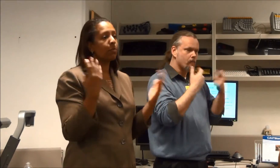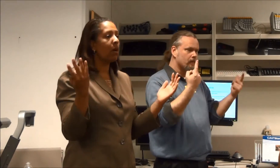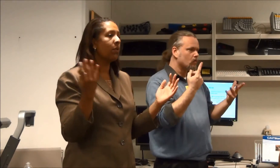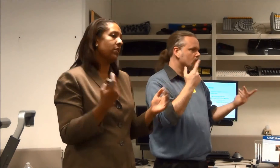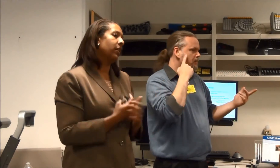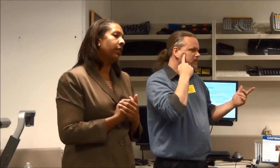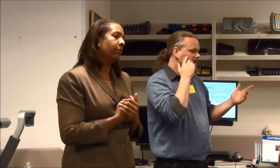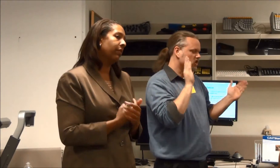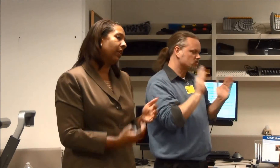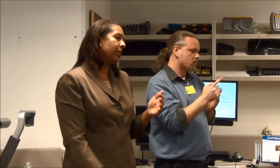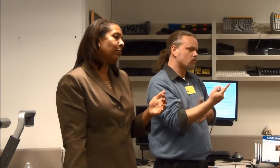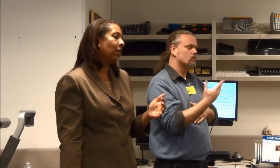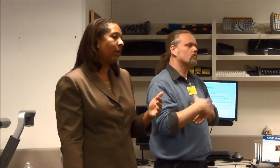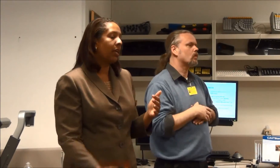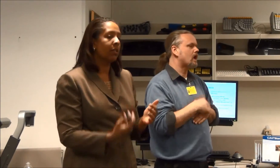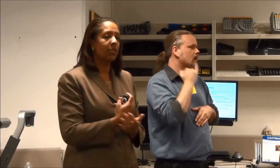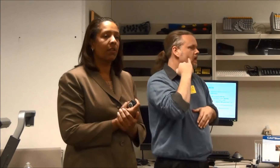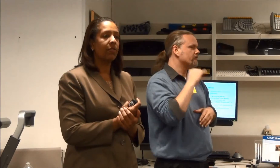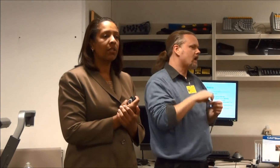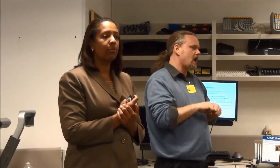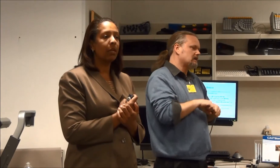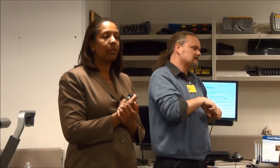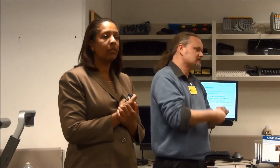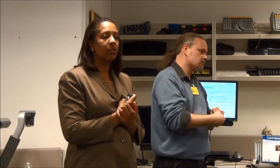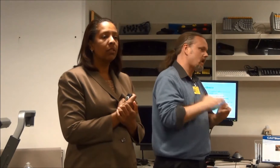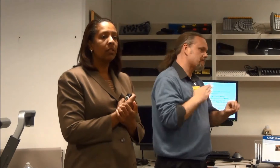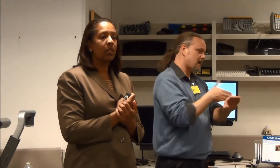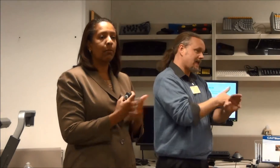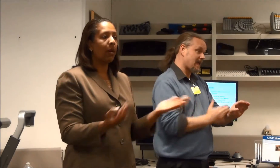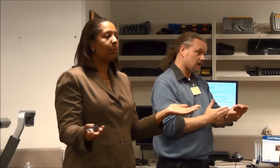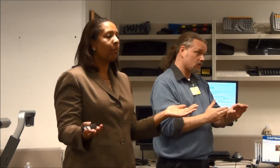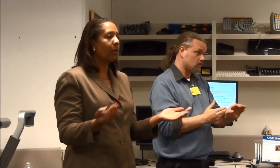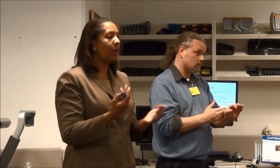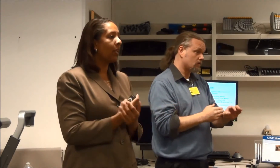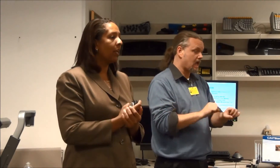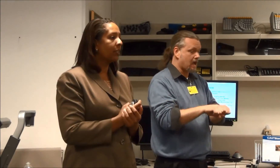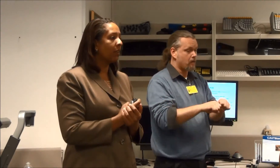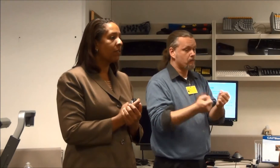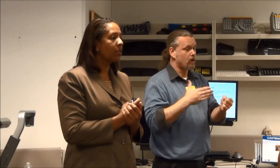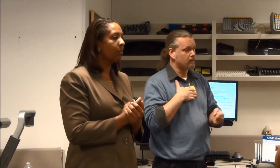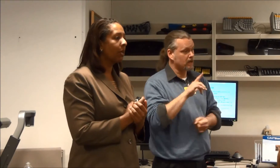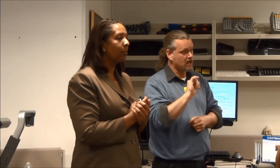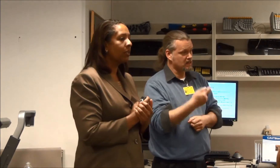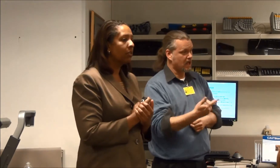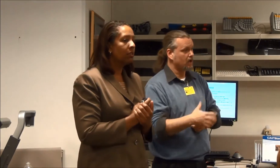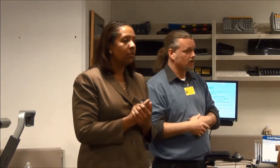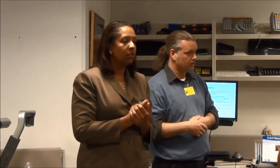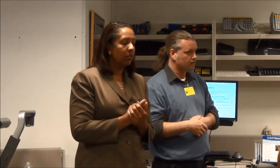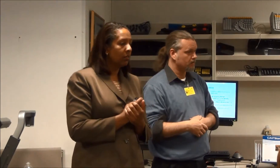I'm thinking of small ones, like what if I sprained my ankle, is that a physical impairment? Or break my leg, is that a physical impairment? Participant: Carpal tunnel.